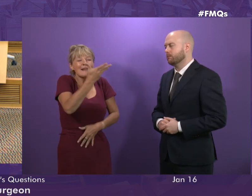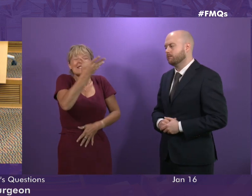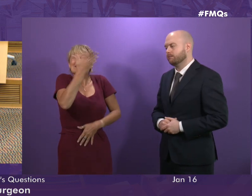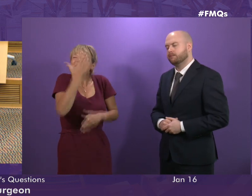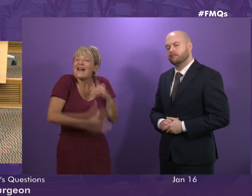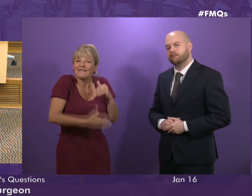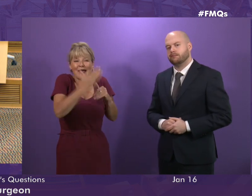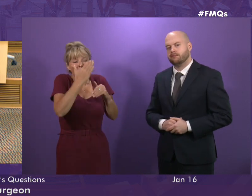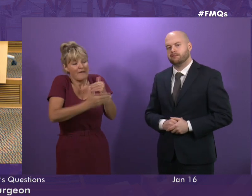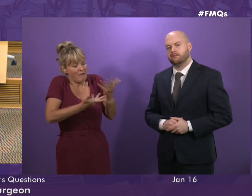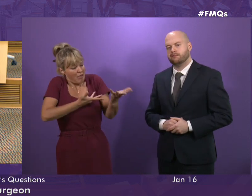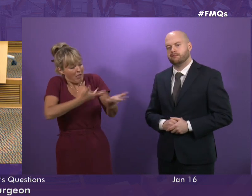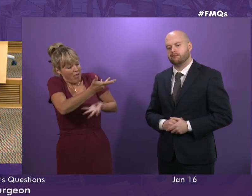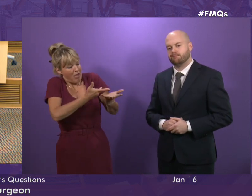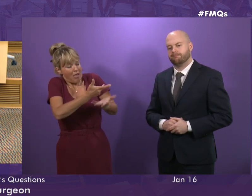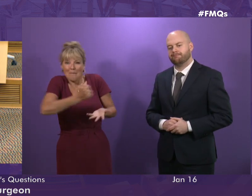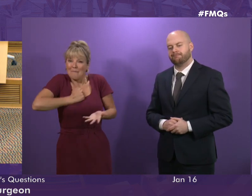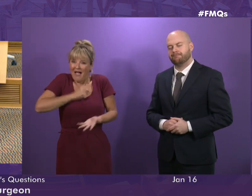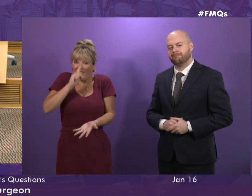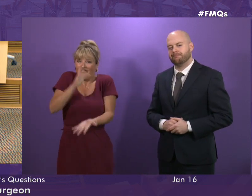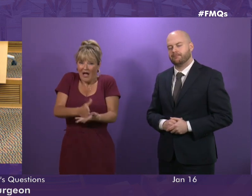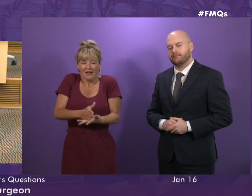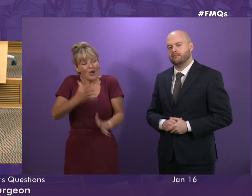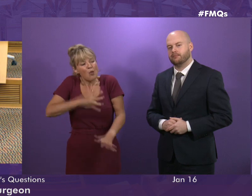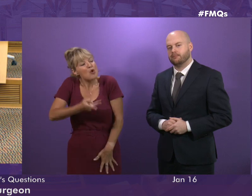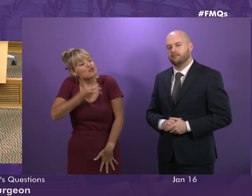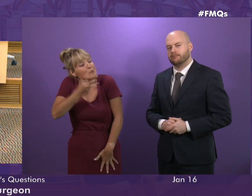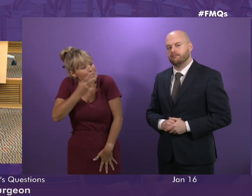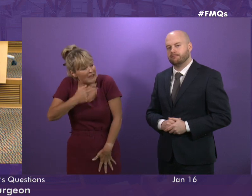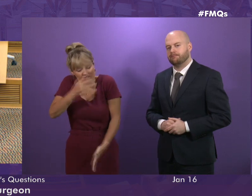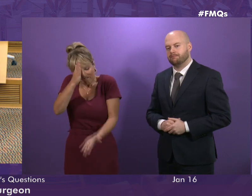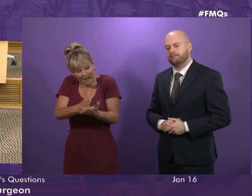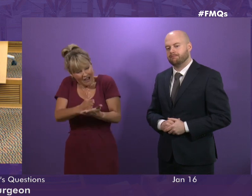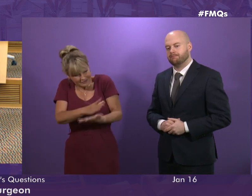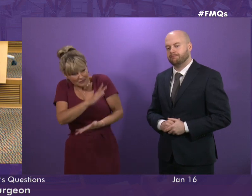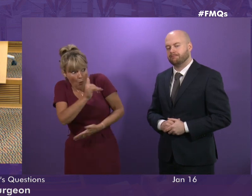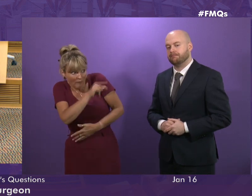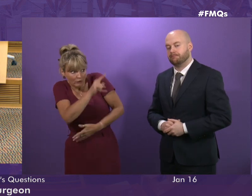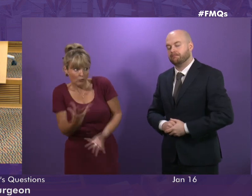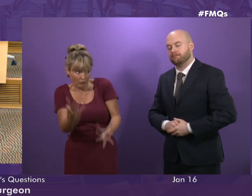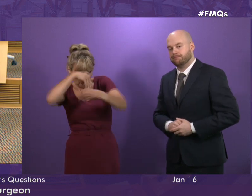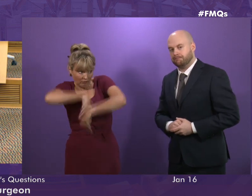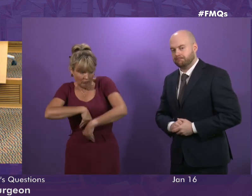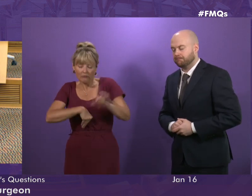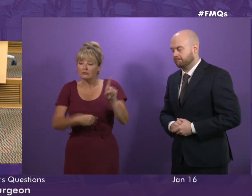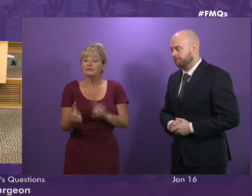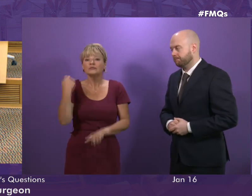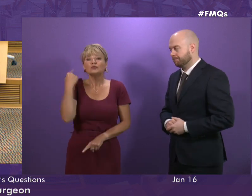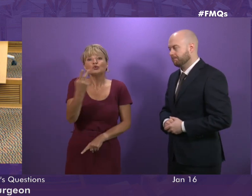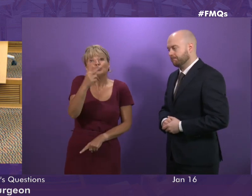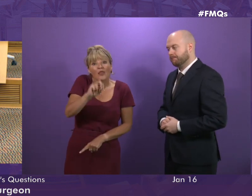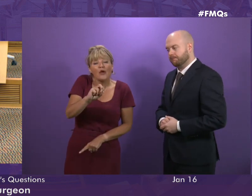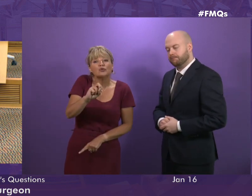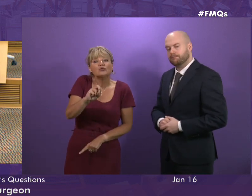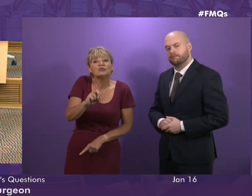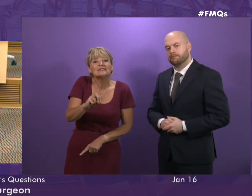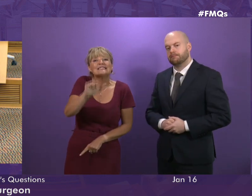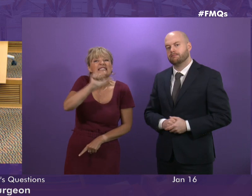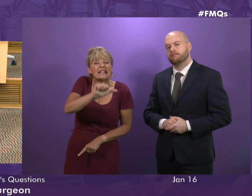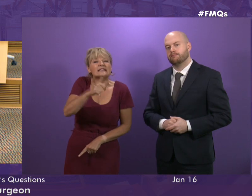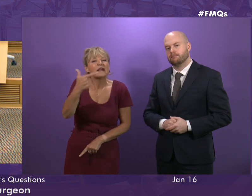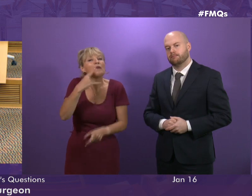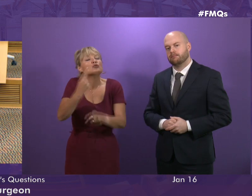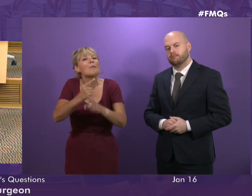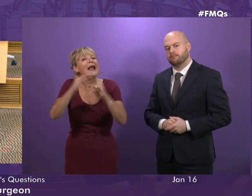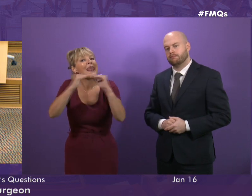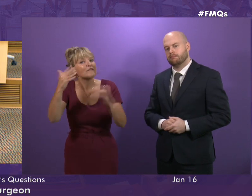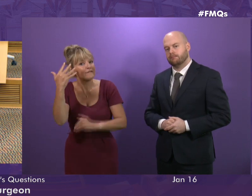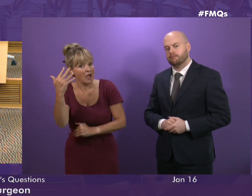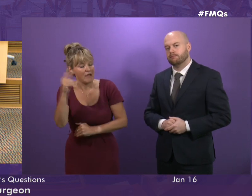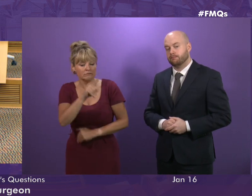in the chamber. Let me repeat some of them today. In 2006-07, the percentage of school